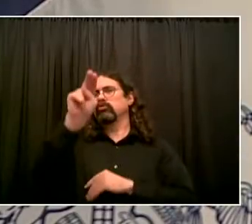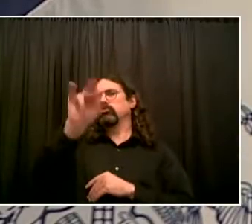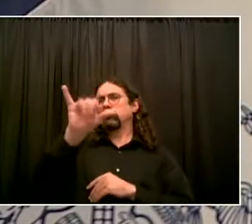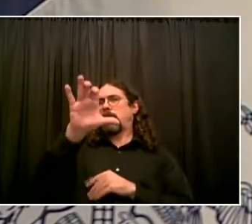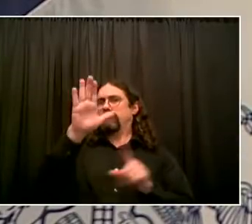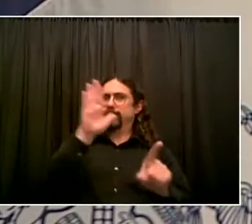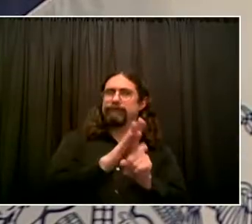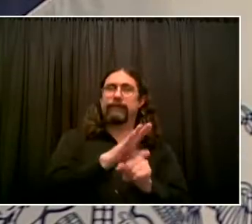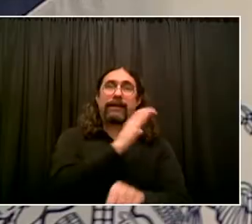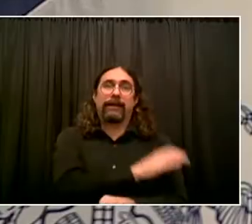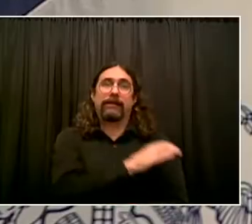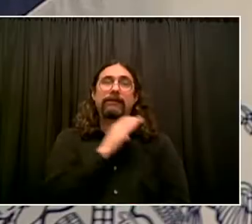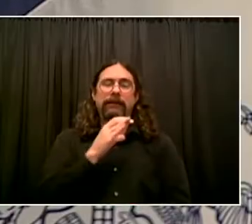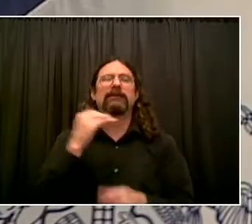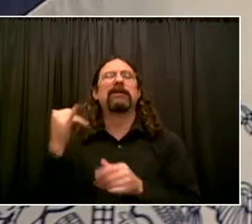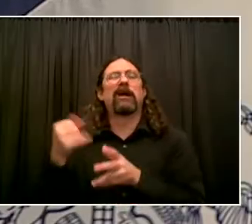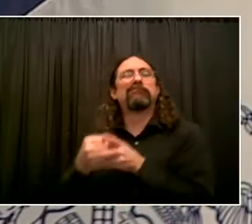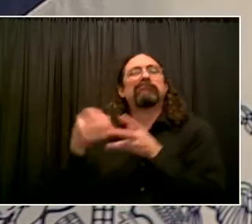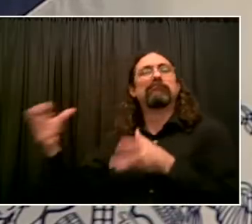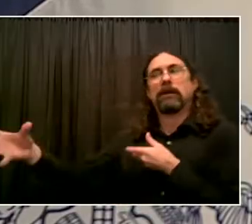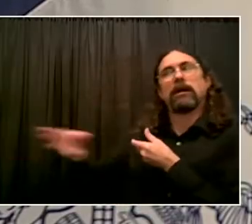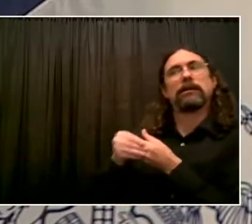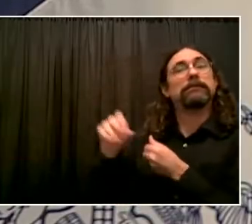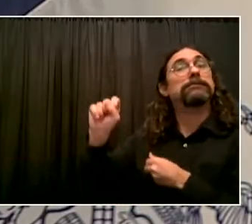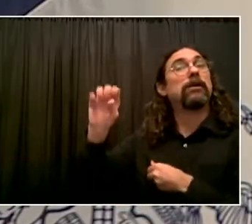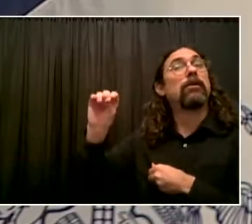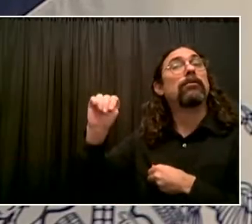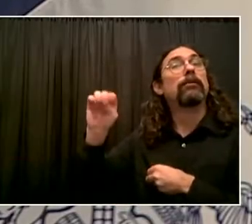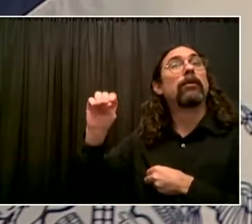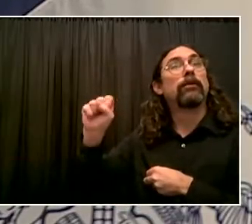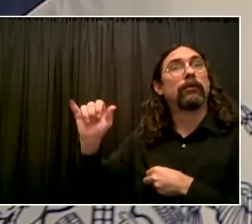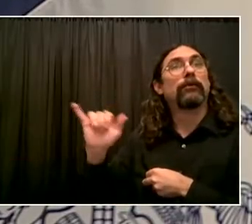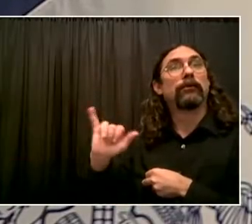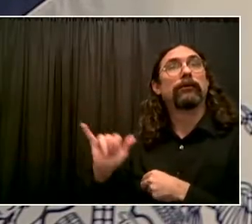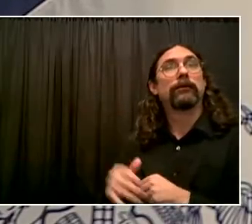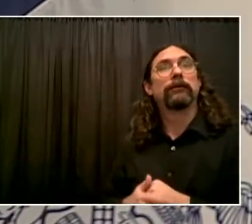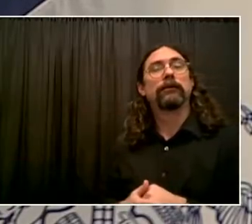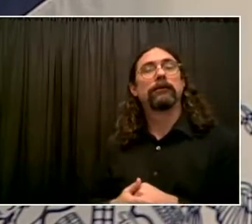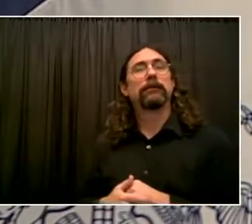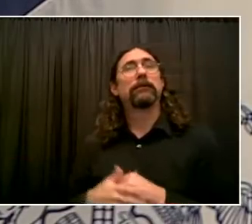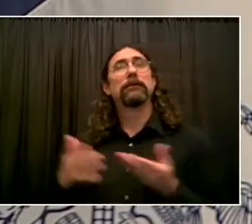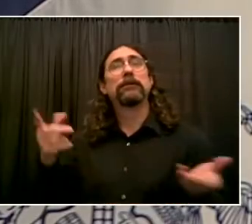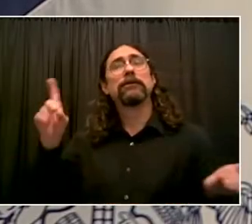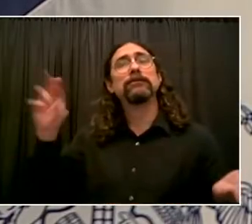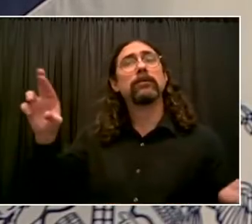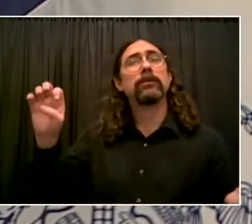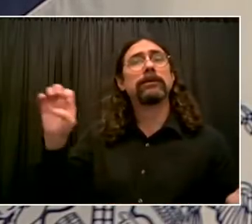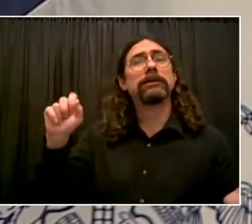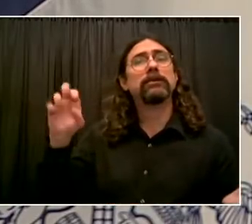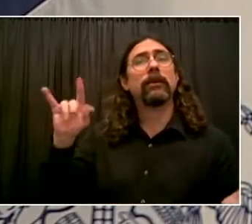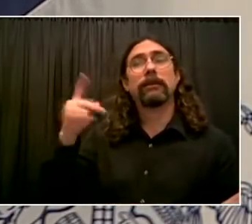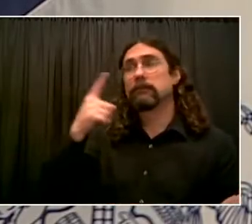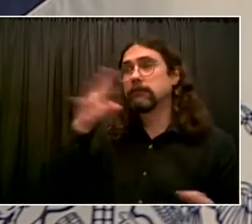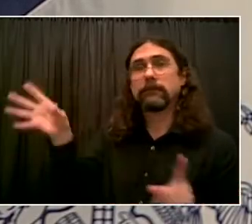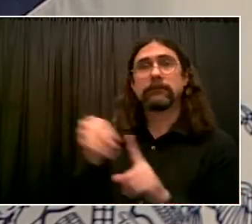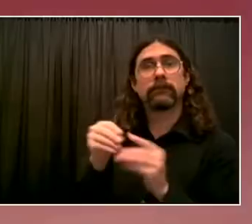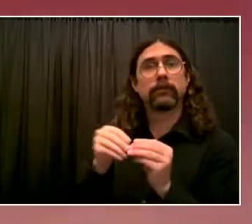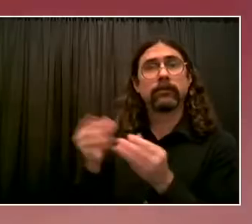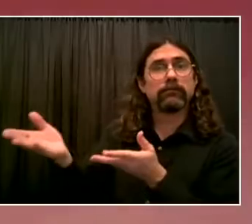TRULY ORGANIZED CONTEXT TO WORK IN. BUT WHEREVER WE CAN EFFECTIVELY EXTED NT IHENNCETI, VEWE WANT TO DO IT BECAUSE WE WANT PEOPLE TO GET THE INCENTIVES AND GET VACCINATED. IS REALLY STRAIGHTFORWARD.